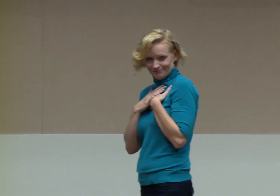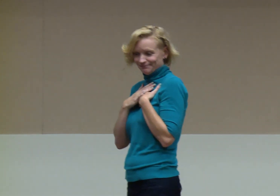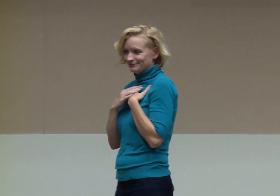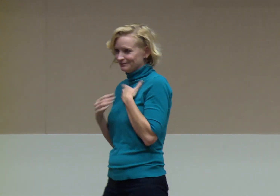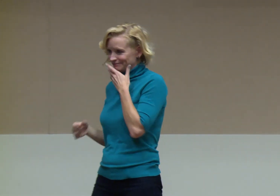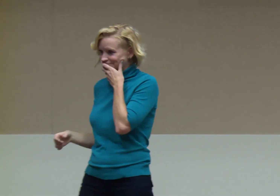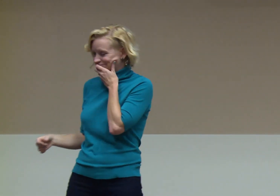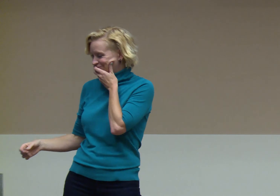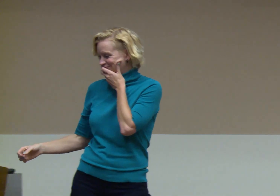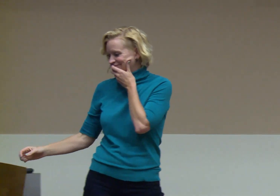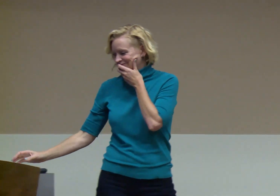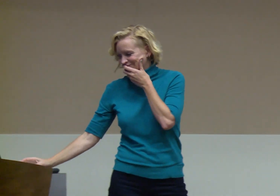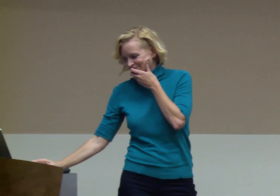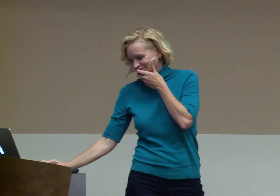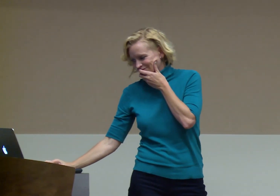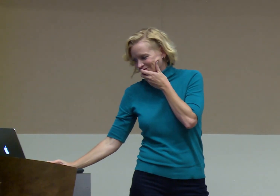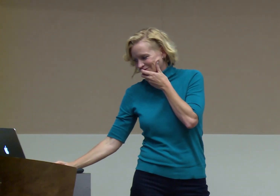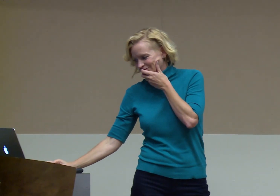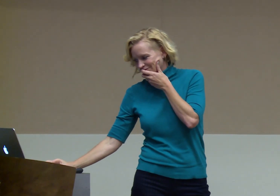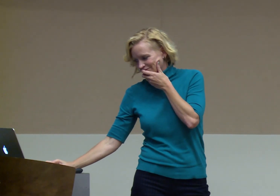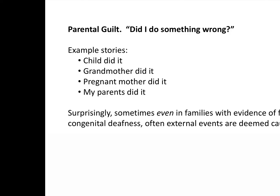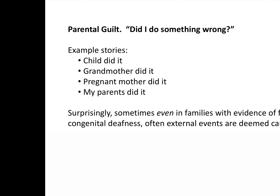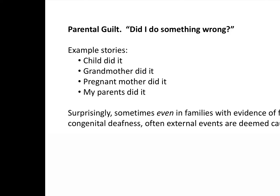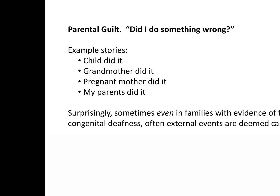because I had a cold and I flew on an airplane.